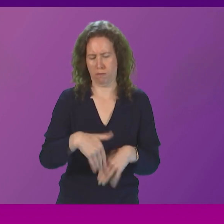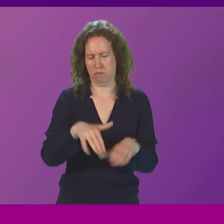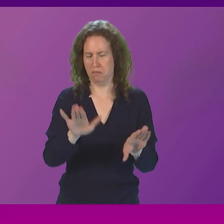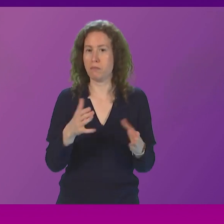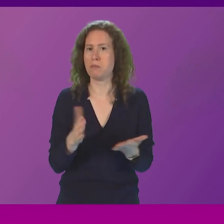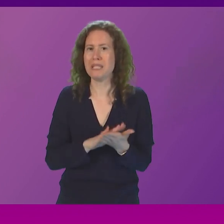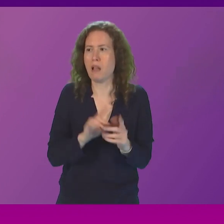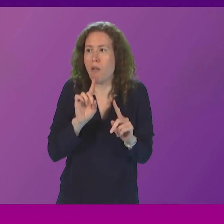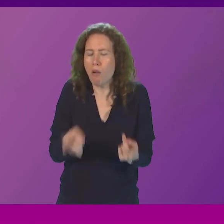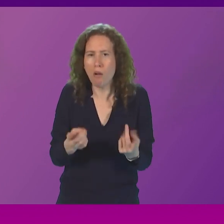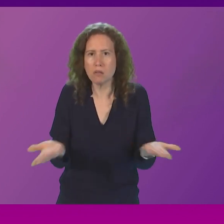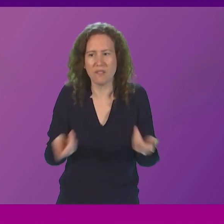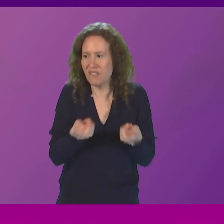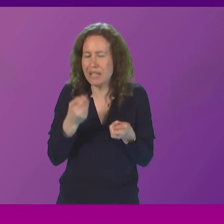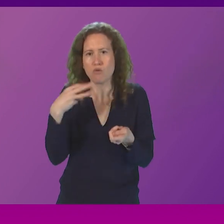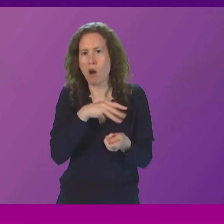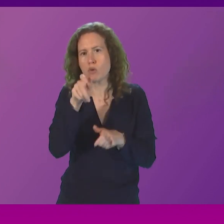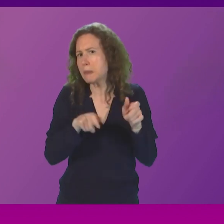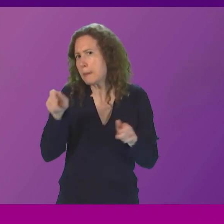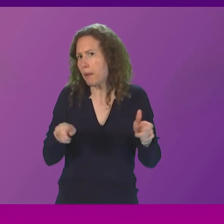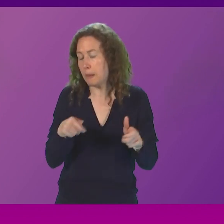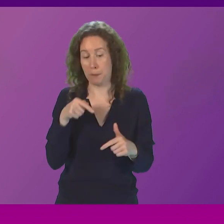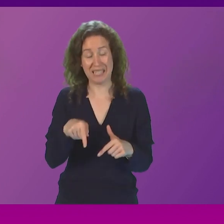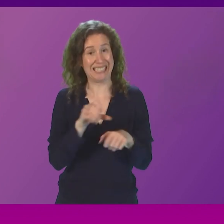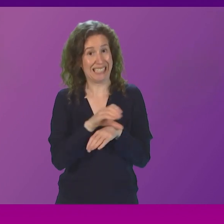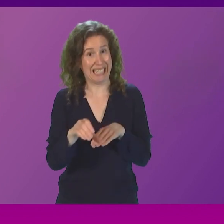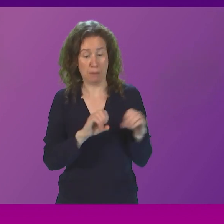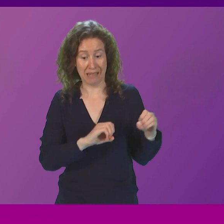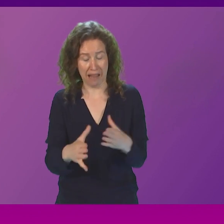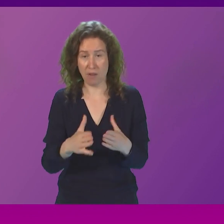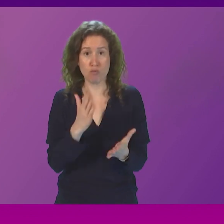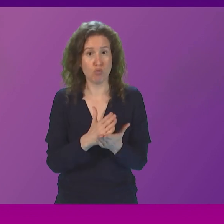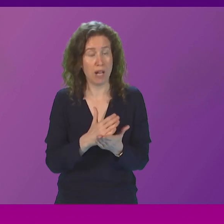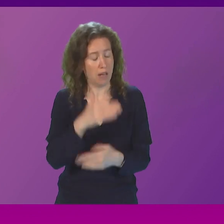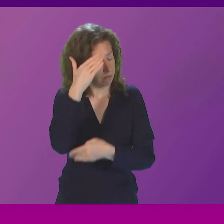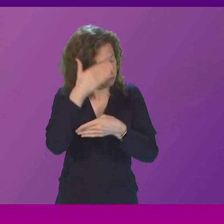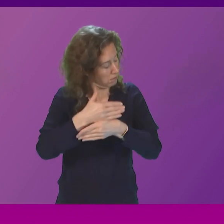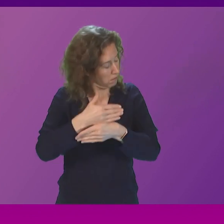The delivery of the LEZ scheme in Glasgow has been tone deaf to the needs of the city